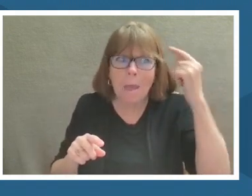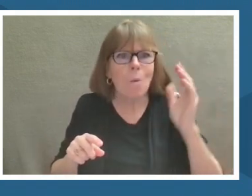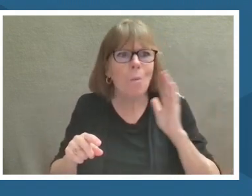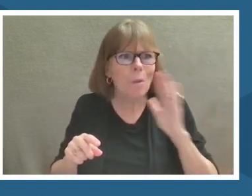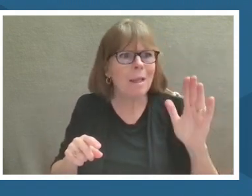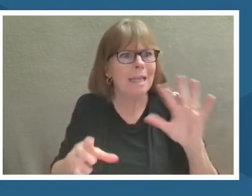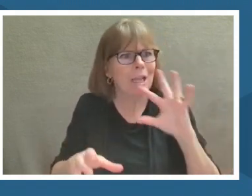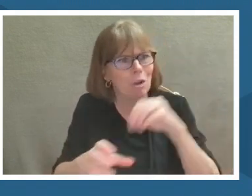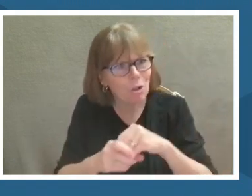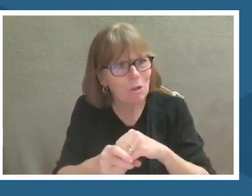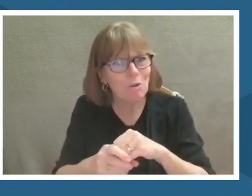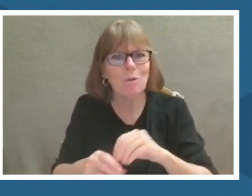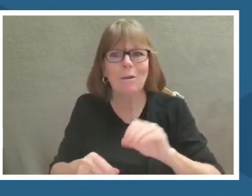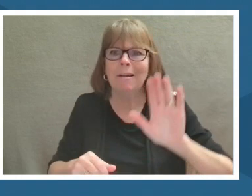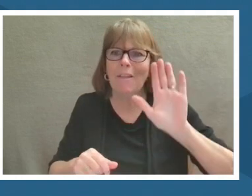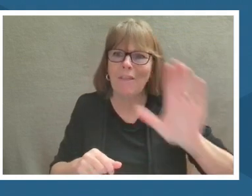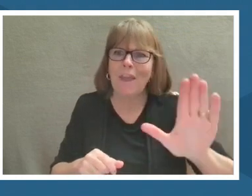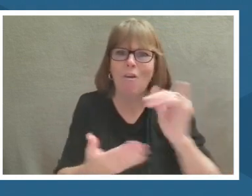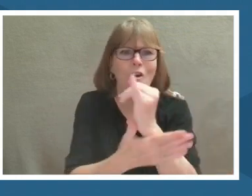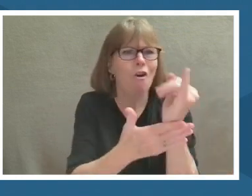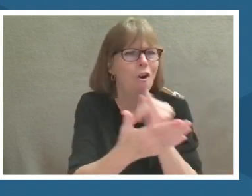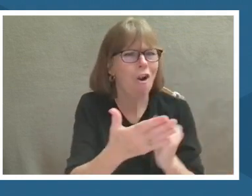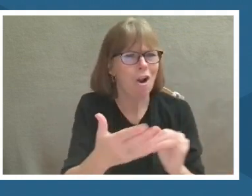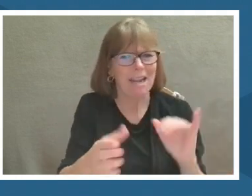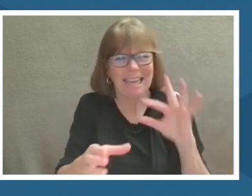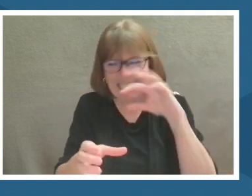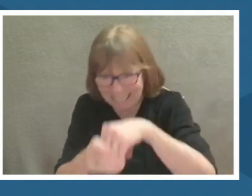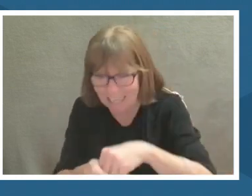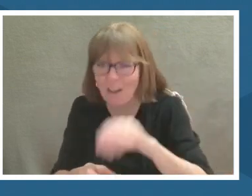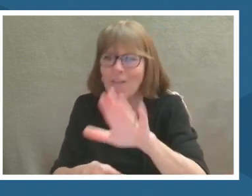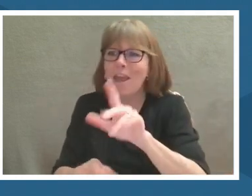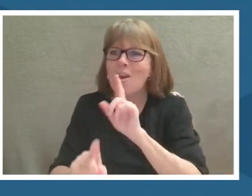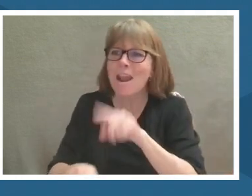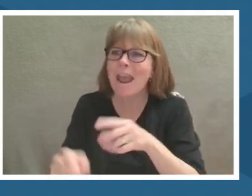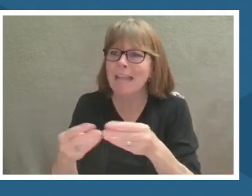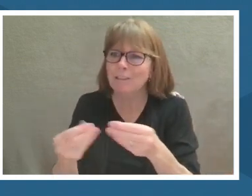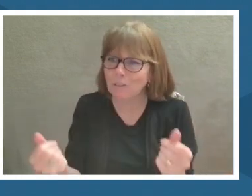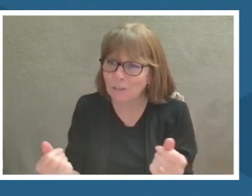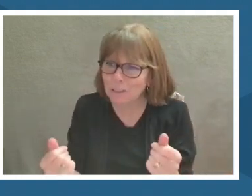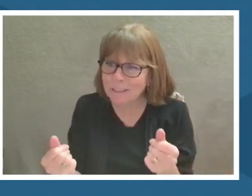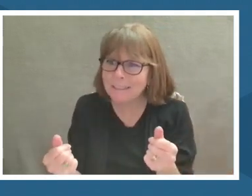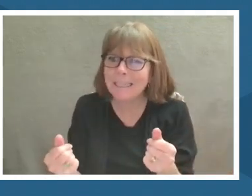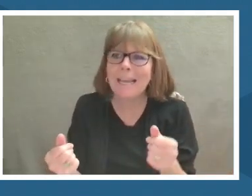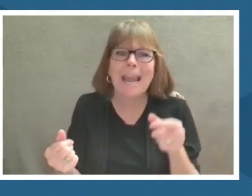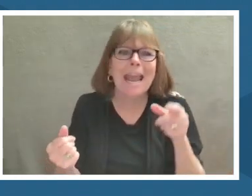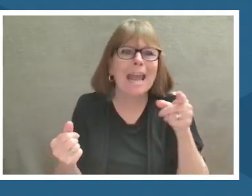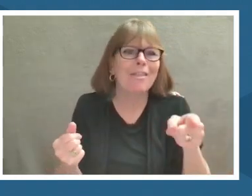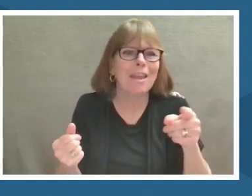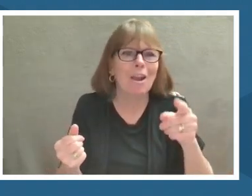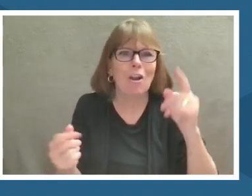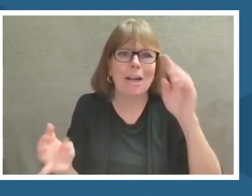arts into their solutions and in the